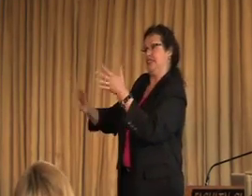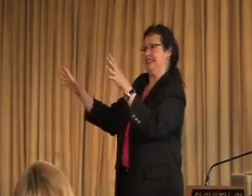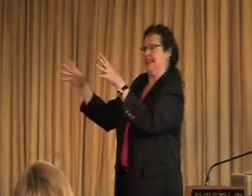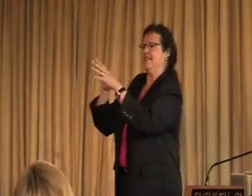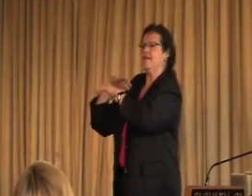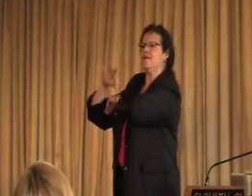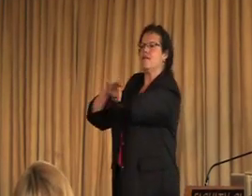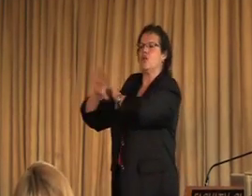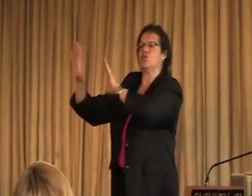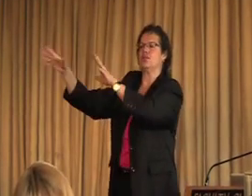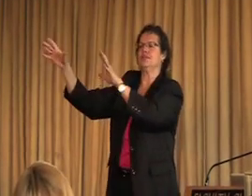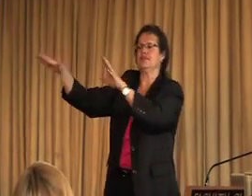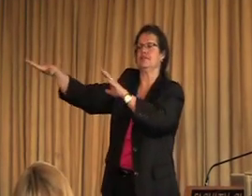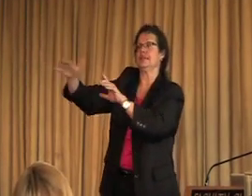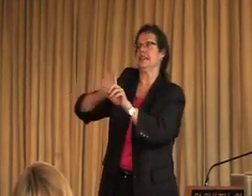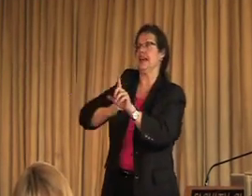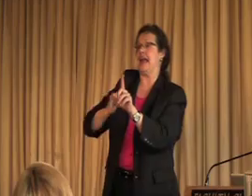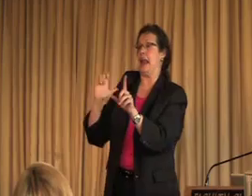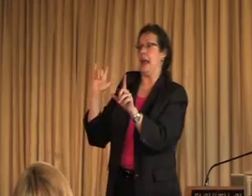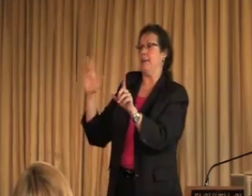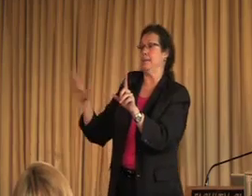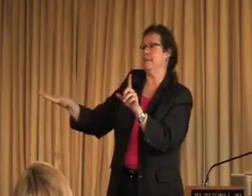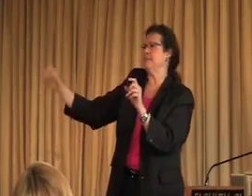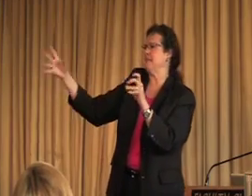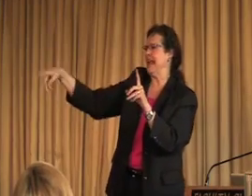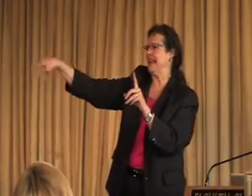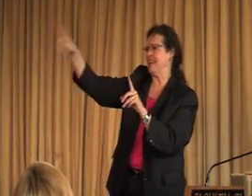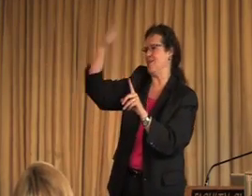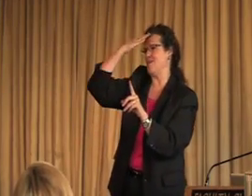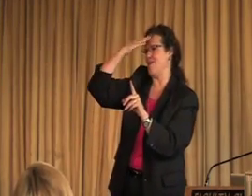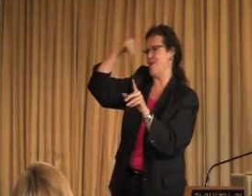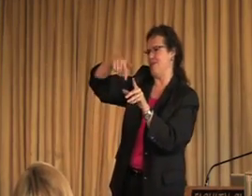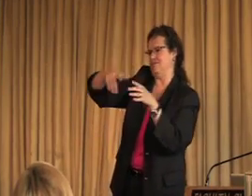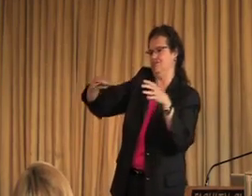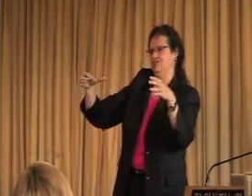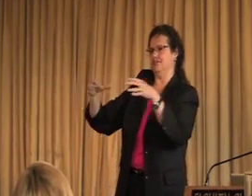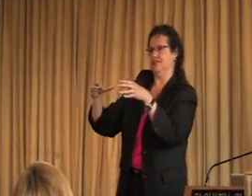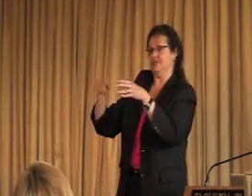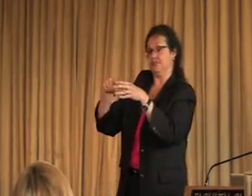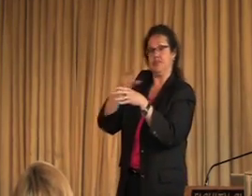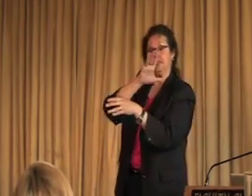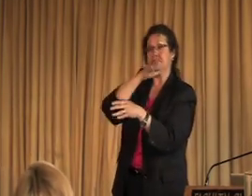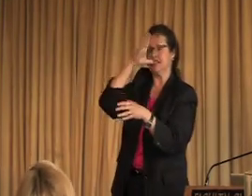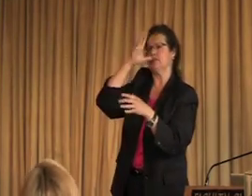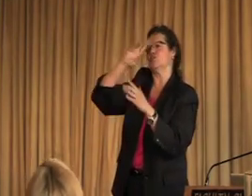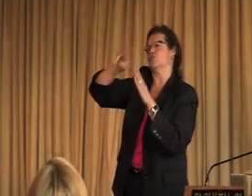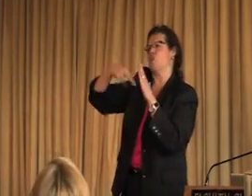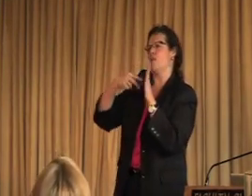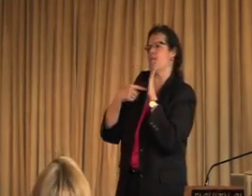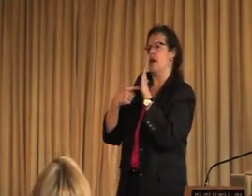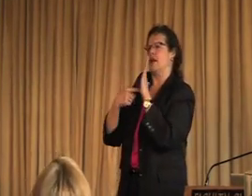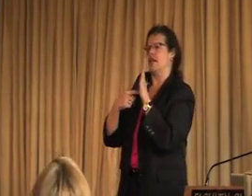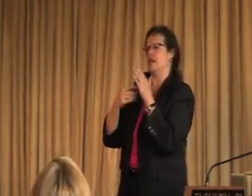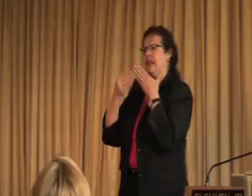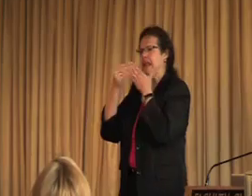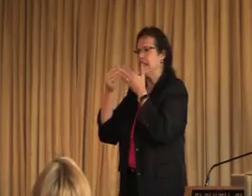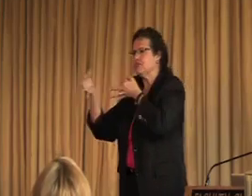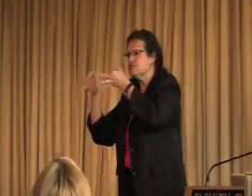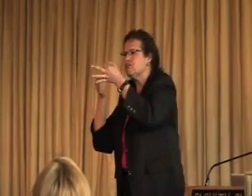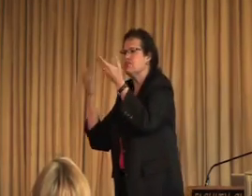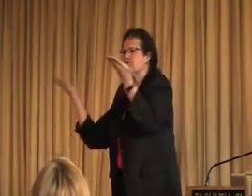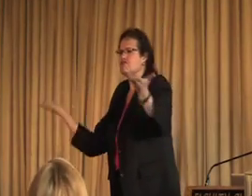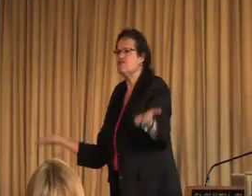There was a group called the Canadian club for students -- Canadian students who were